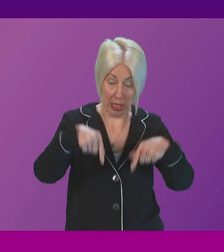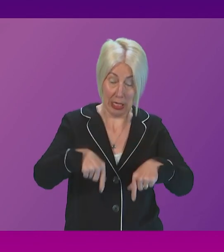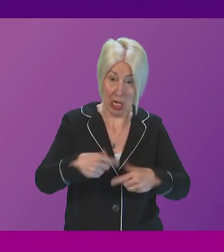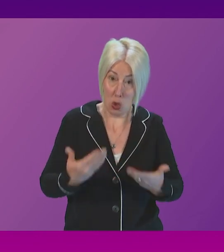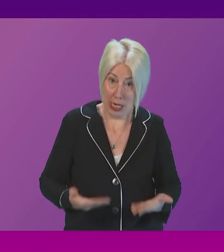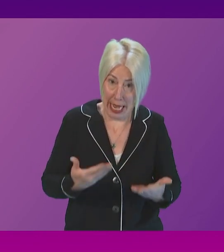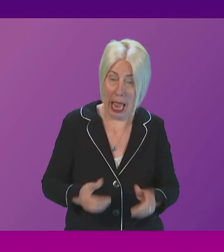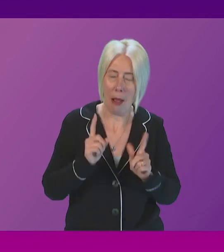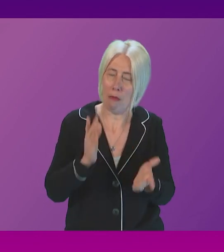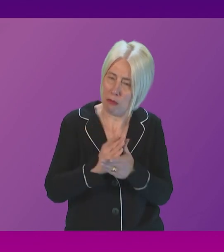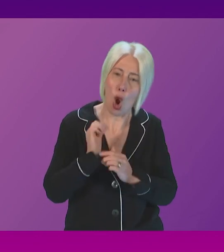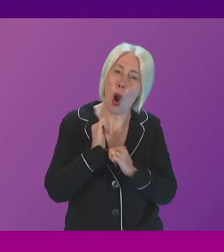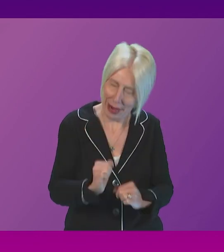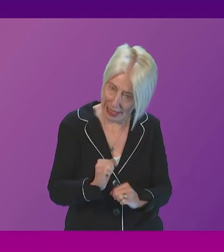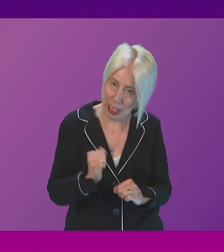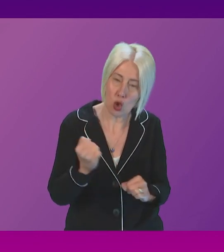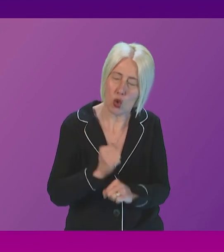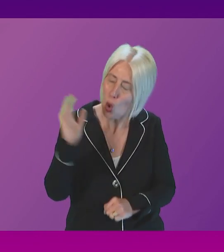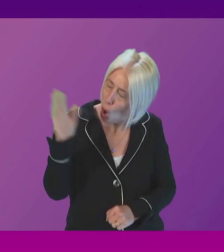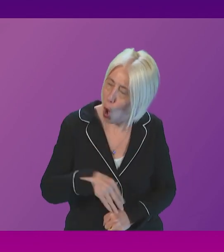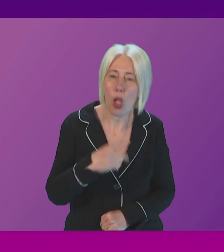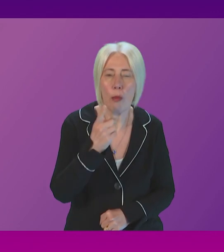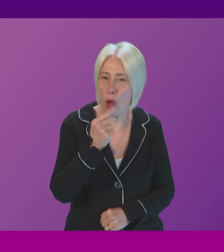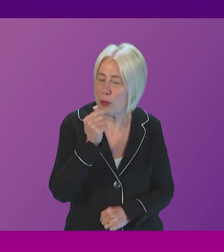absolute assurance that we are committed to doing everything that we can do to ensure that those